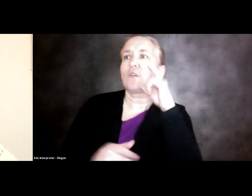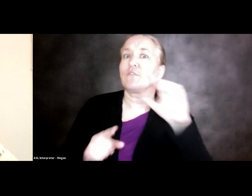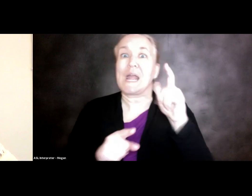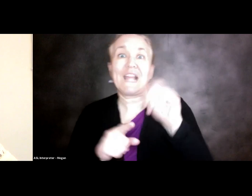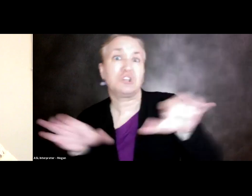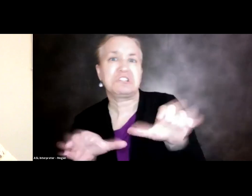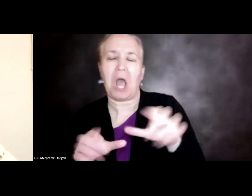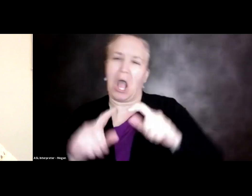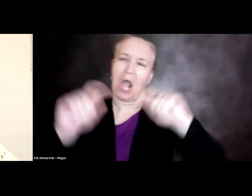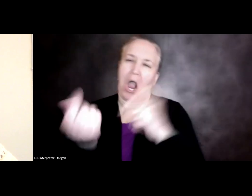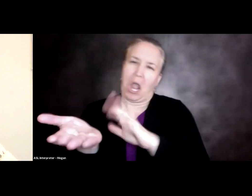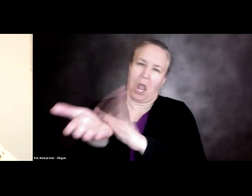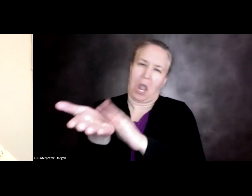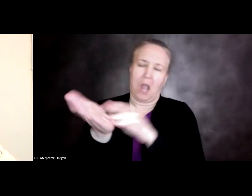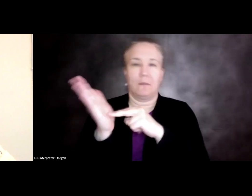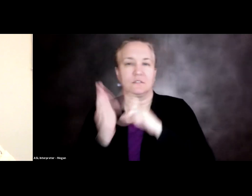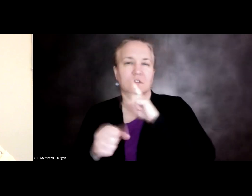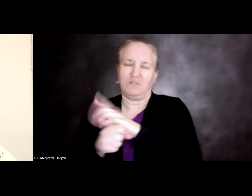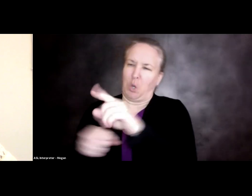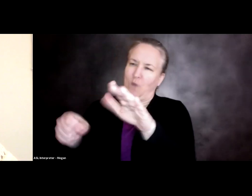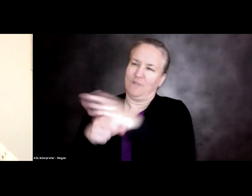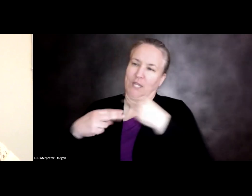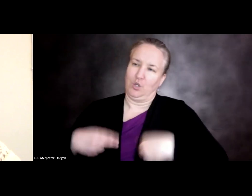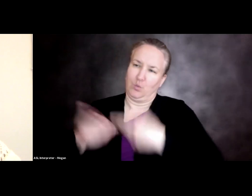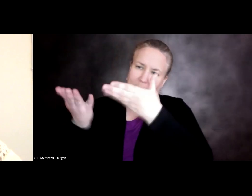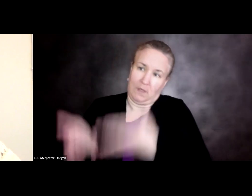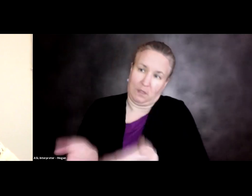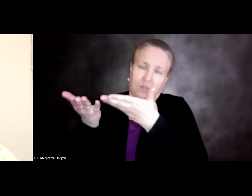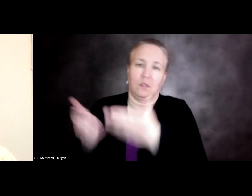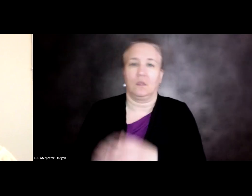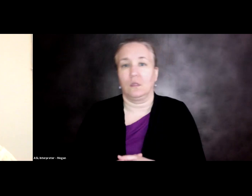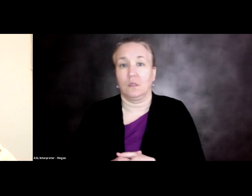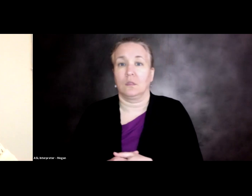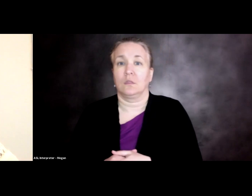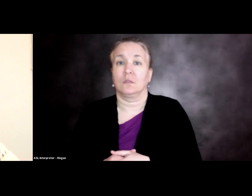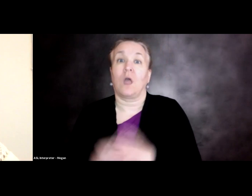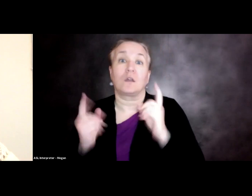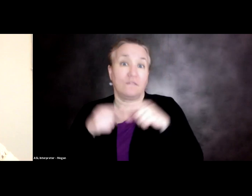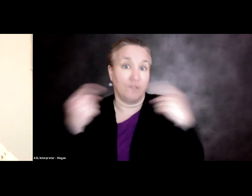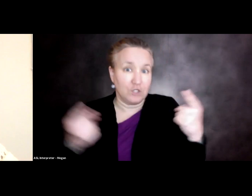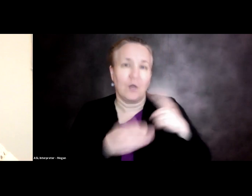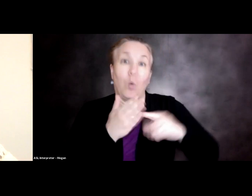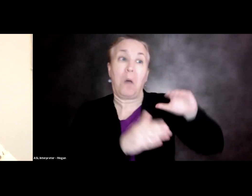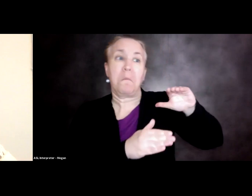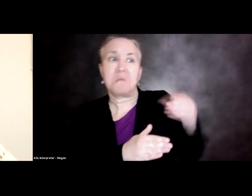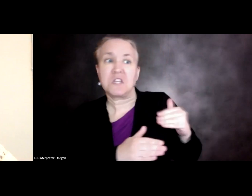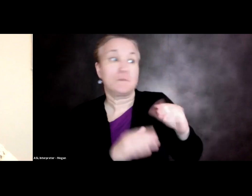as a confirmation of full humanity. Conversely, what appears to be an absence of agency,